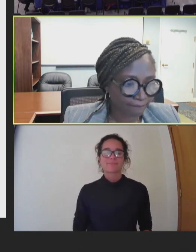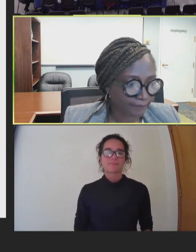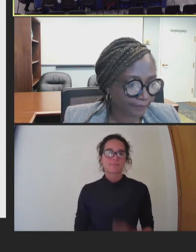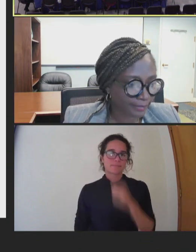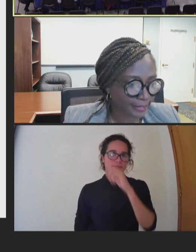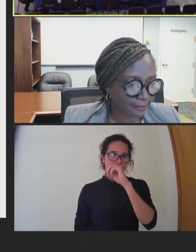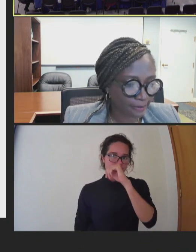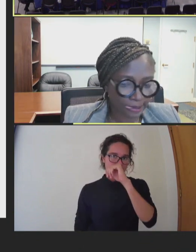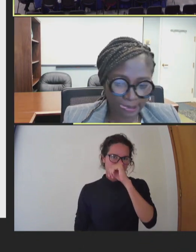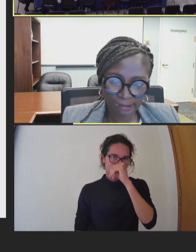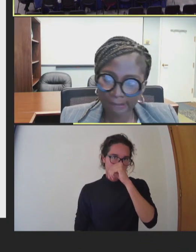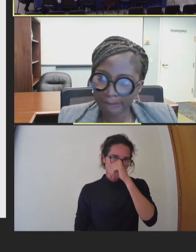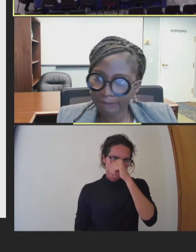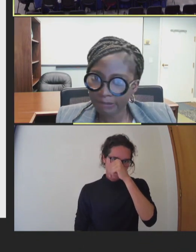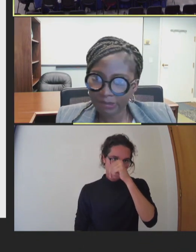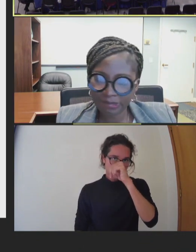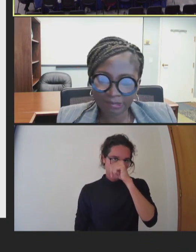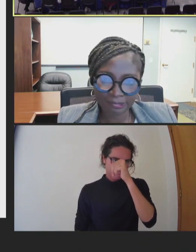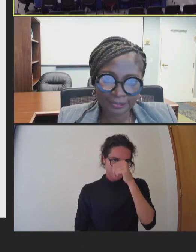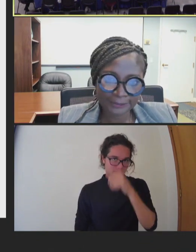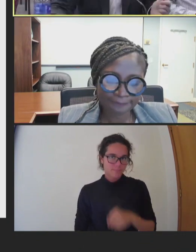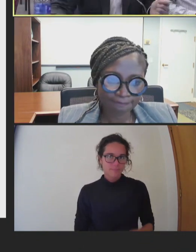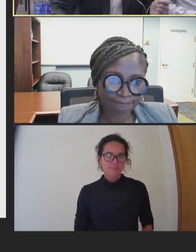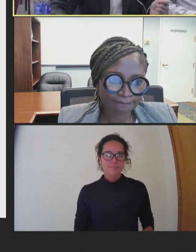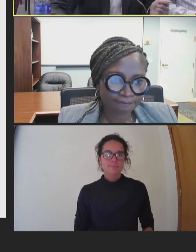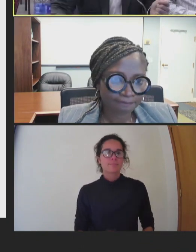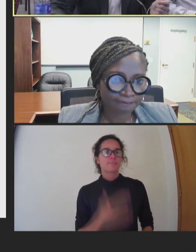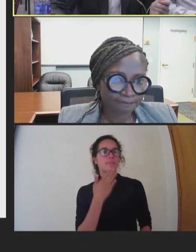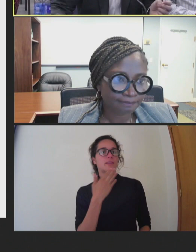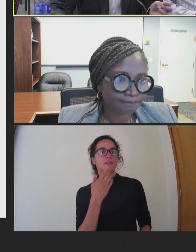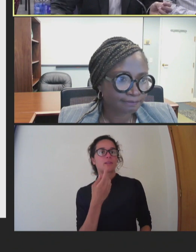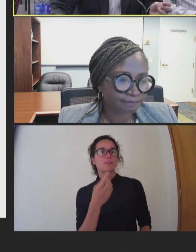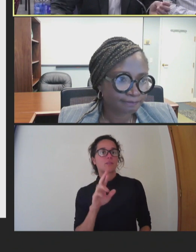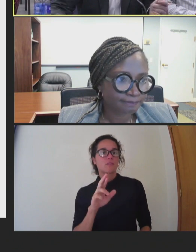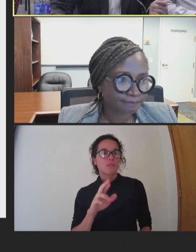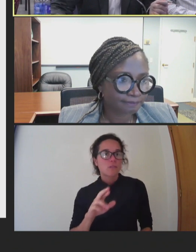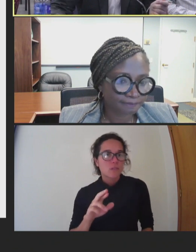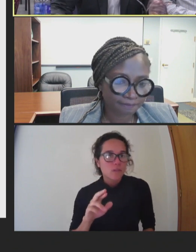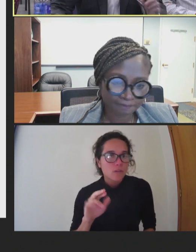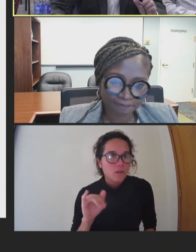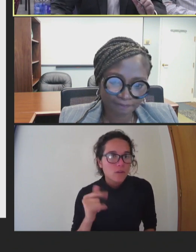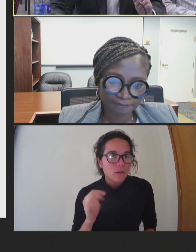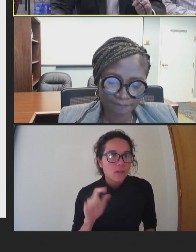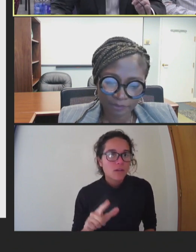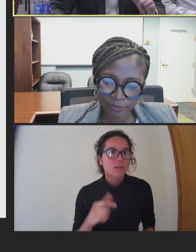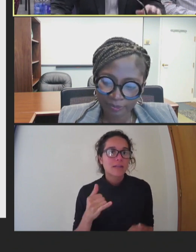Robert Hopkins: Thank you, Dr. Ige. The next presenter is Dr. Frank Belmonte from Advocate Children's Hospital.